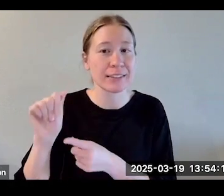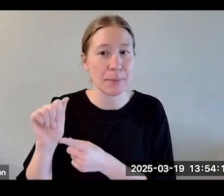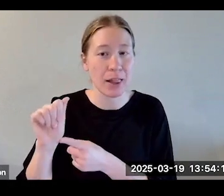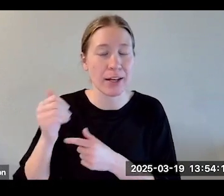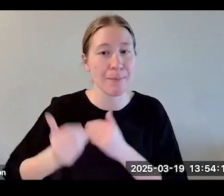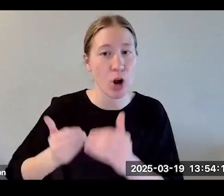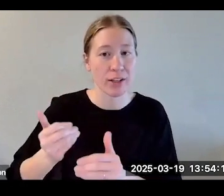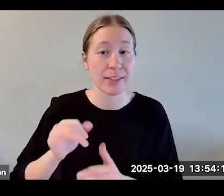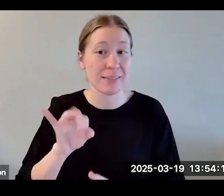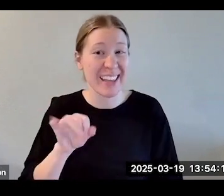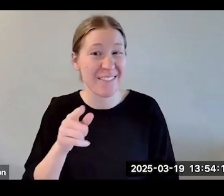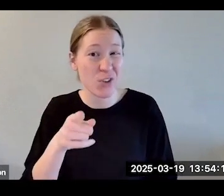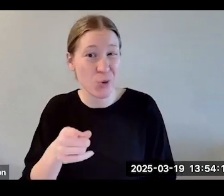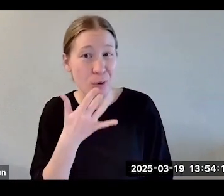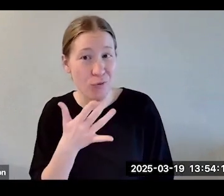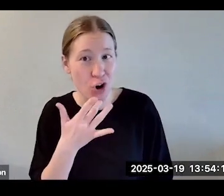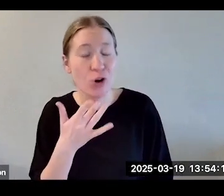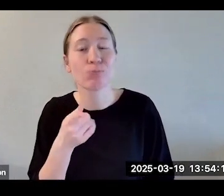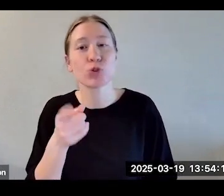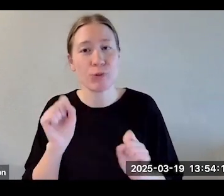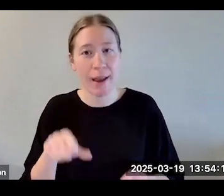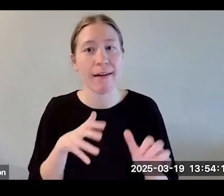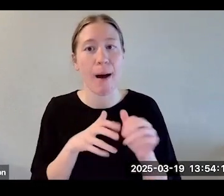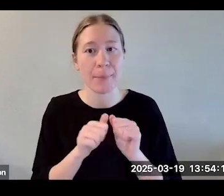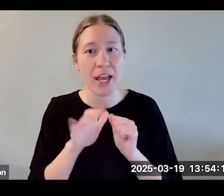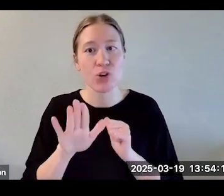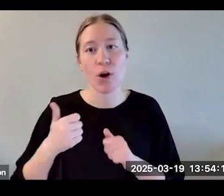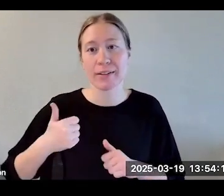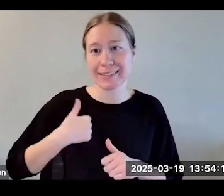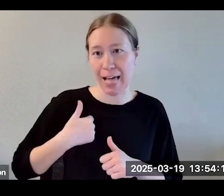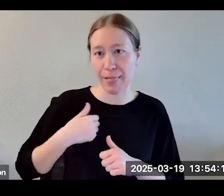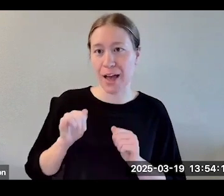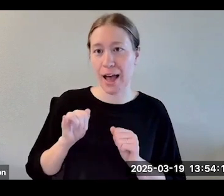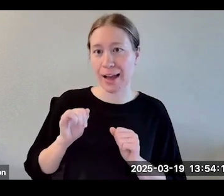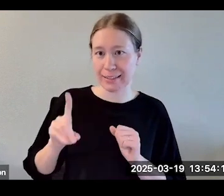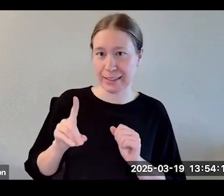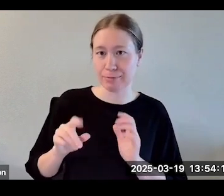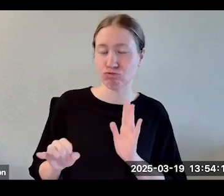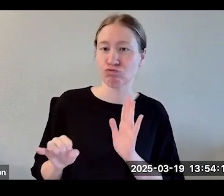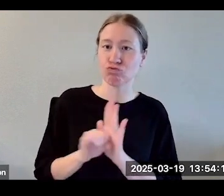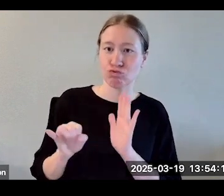you may update your self-identification of disability through Wolverine Access